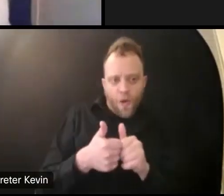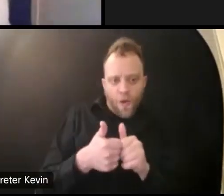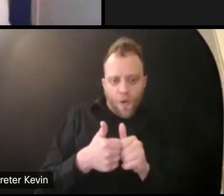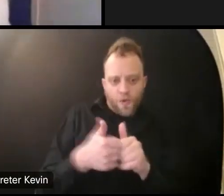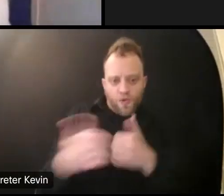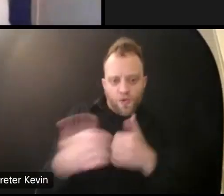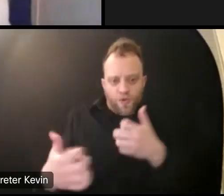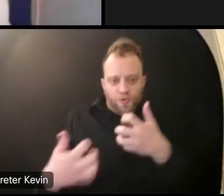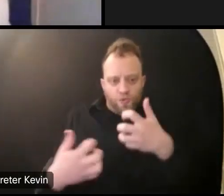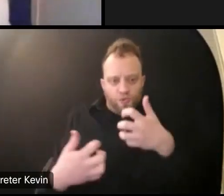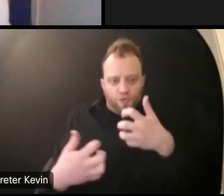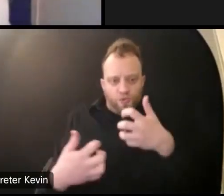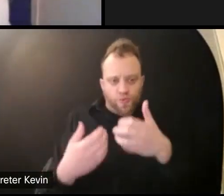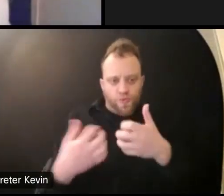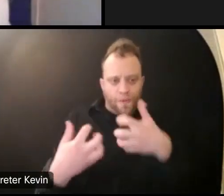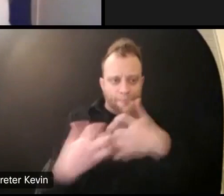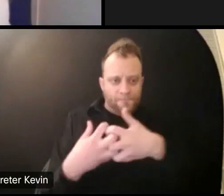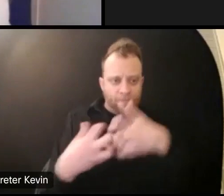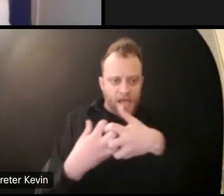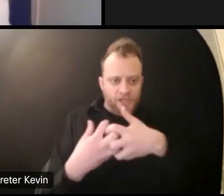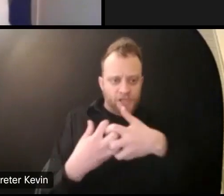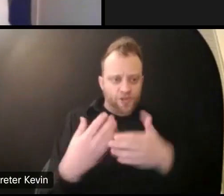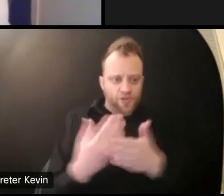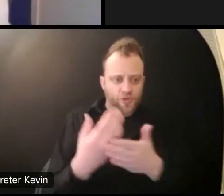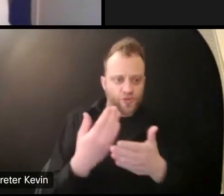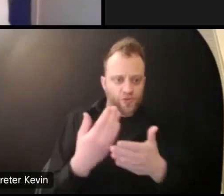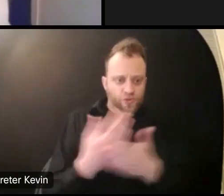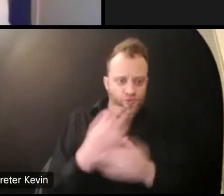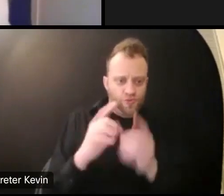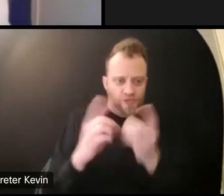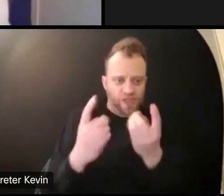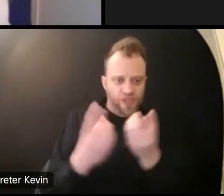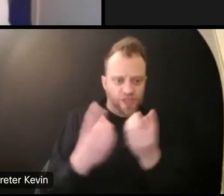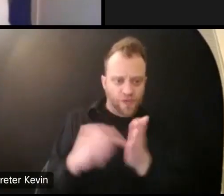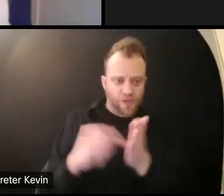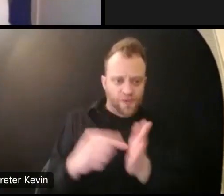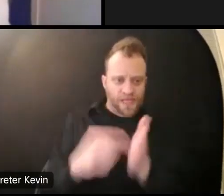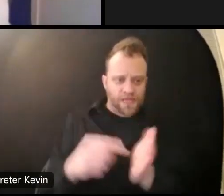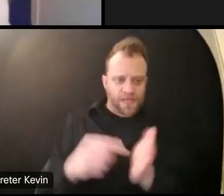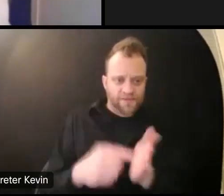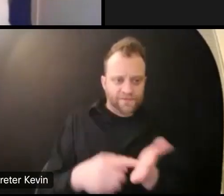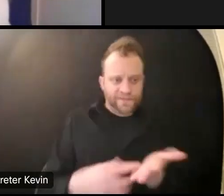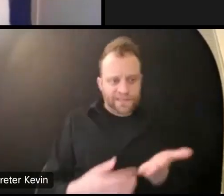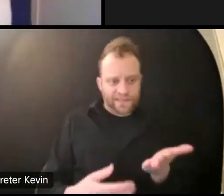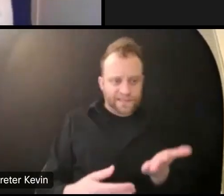designation, or, to a completely new Commission area. But the the long and short of it is we're